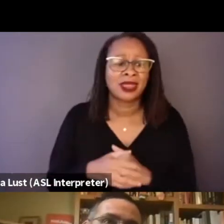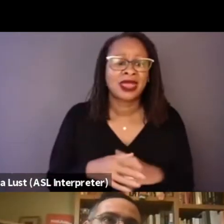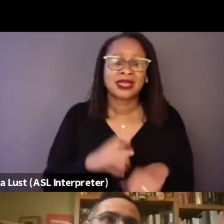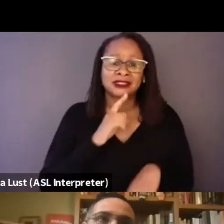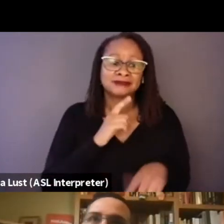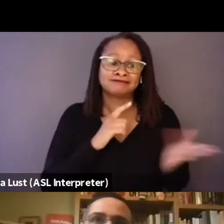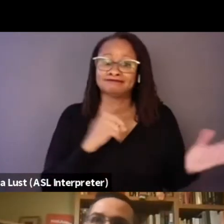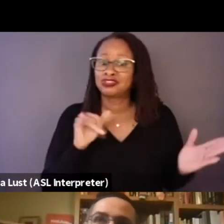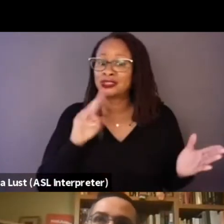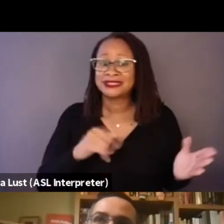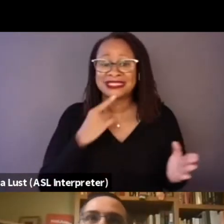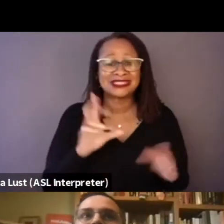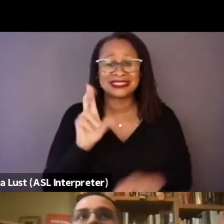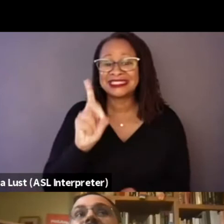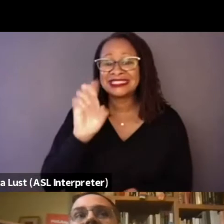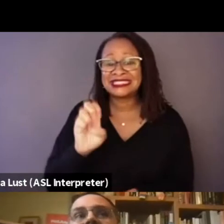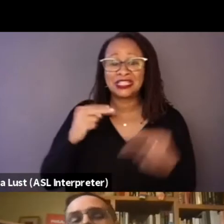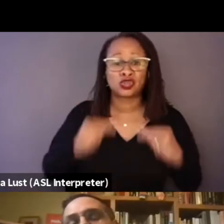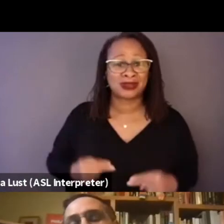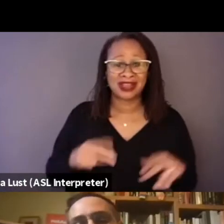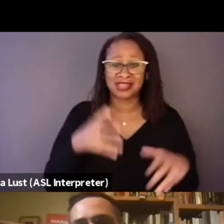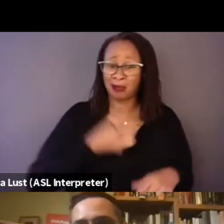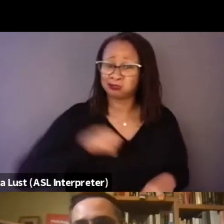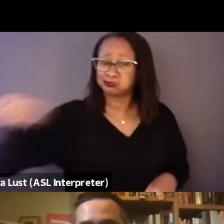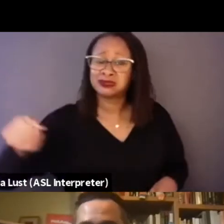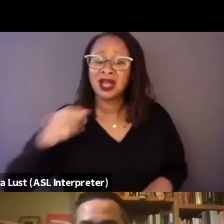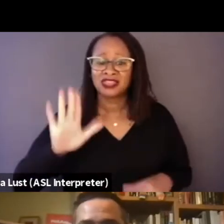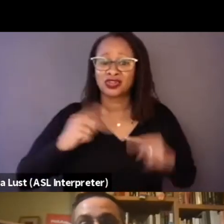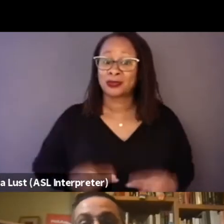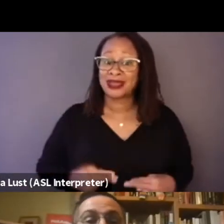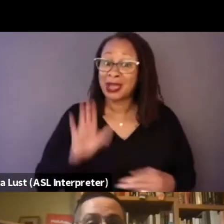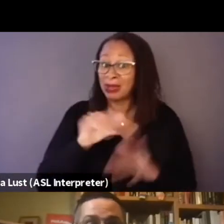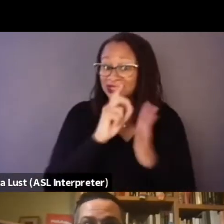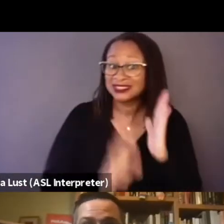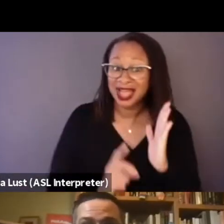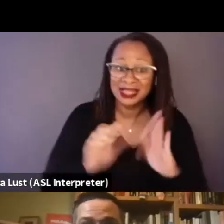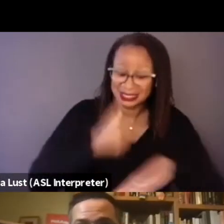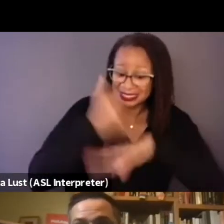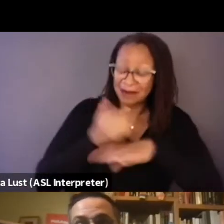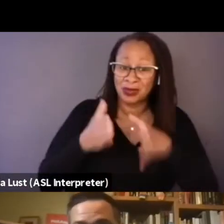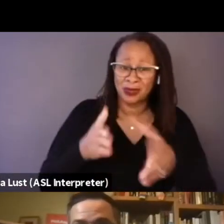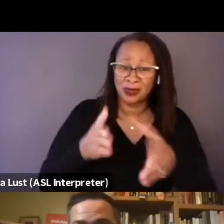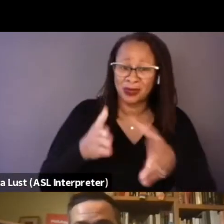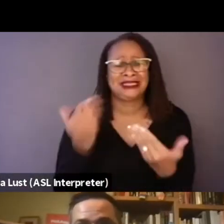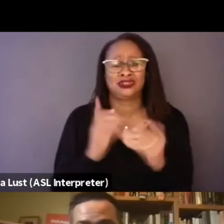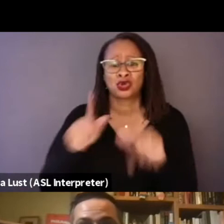I think that's the thing. And it's dehumanizing by design, right? It's much easier to go to war with people